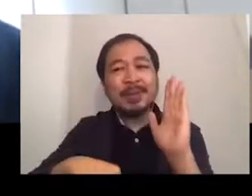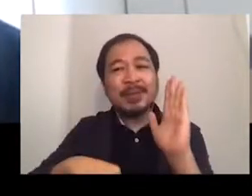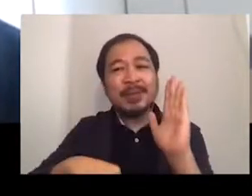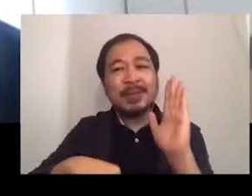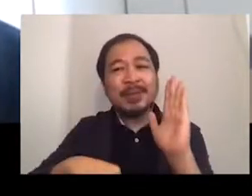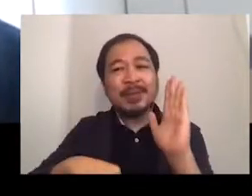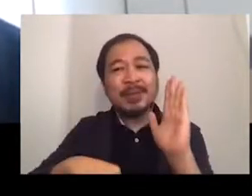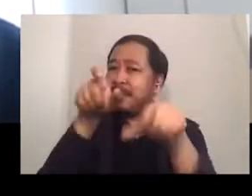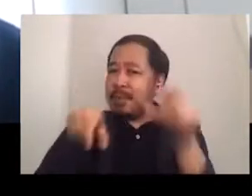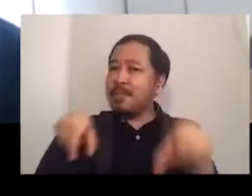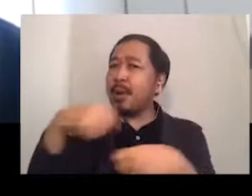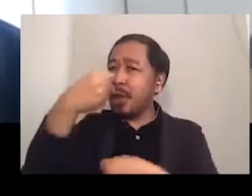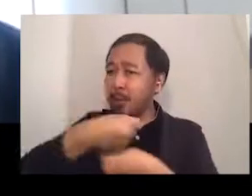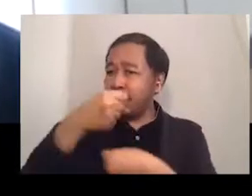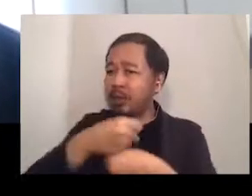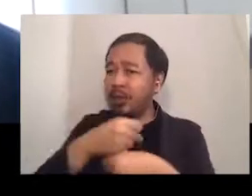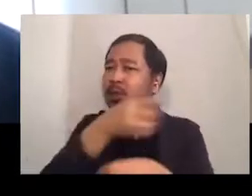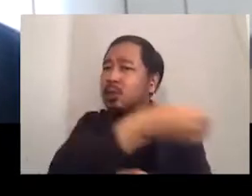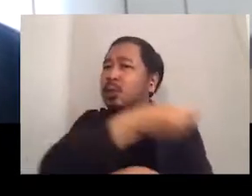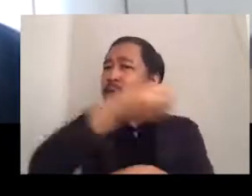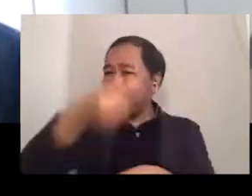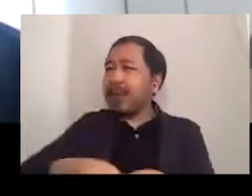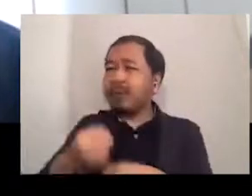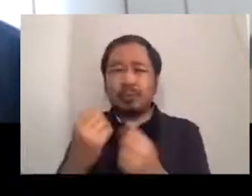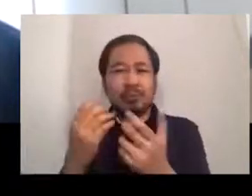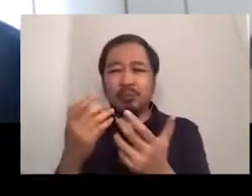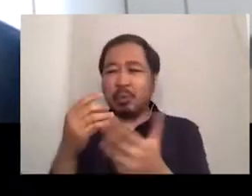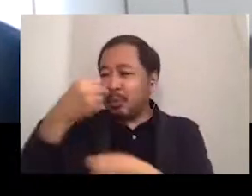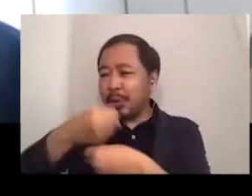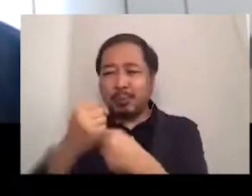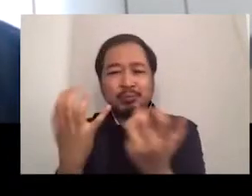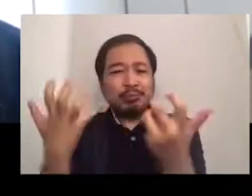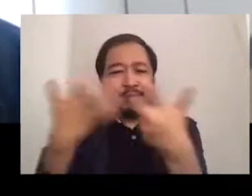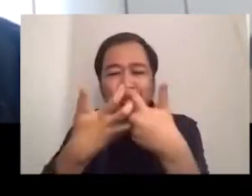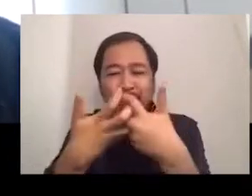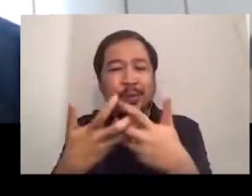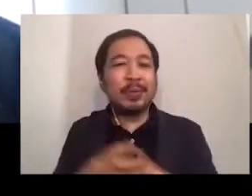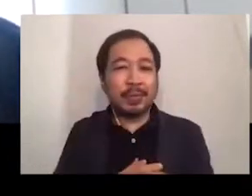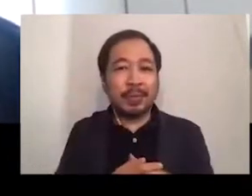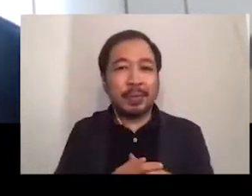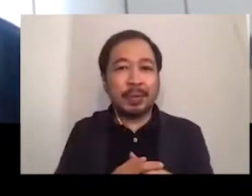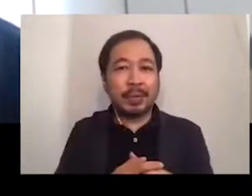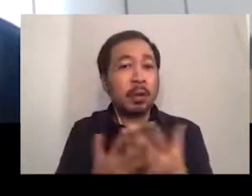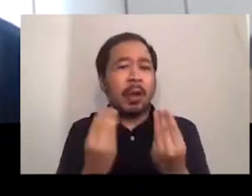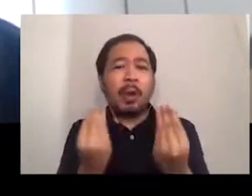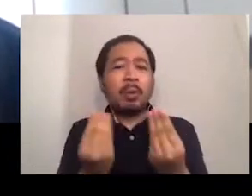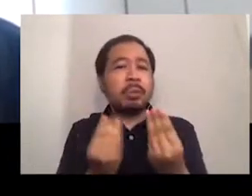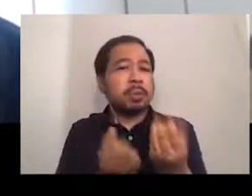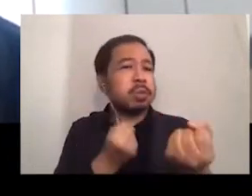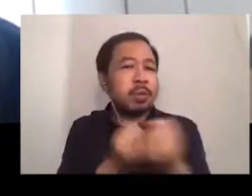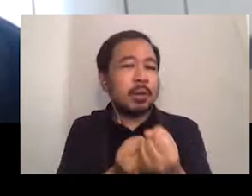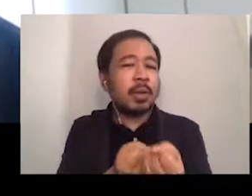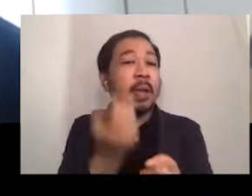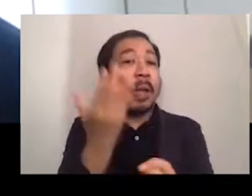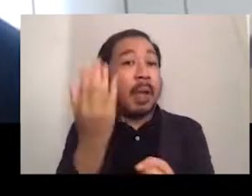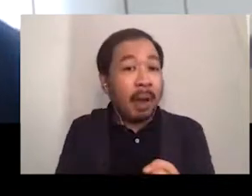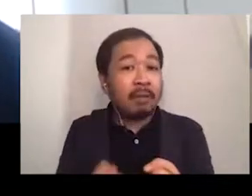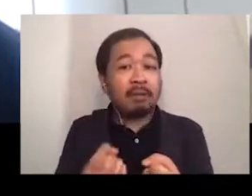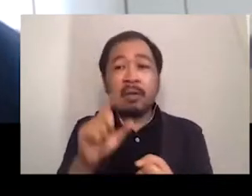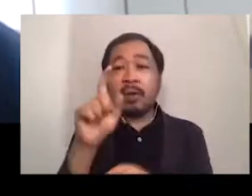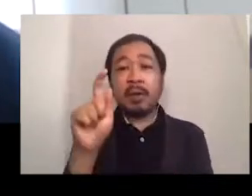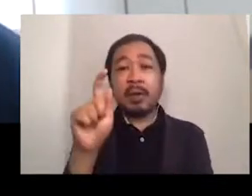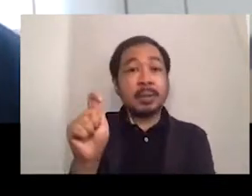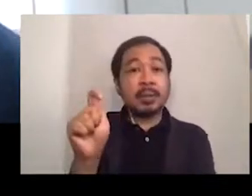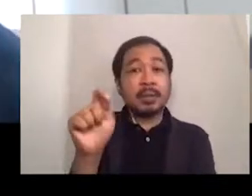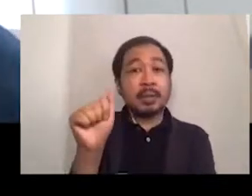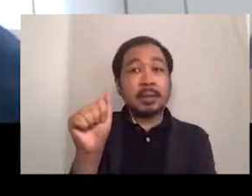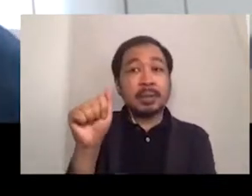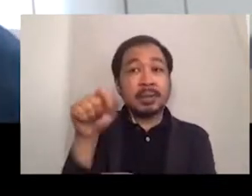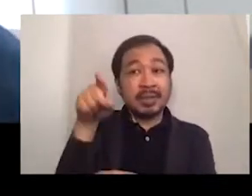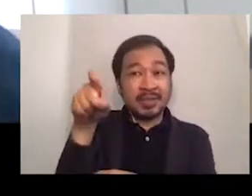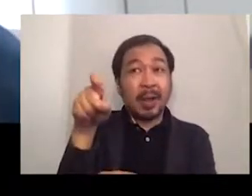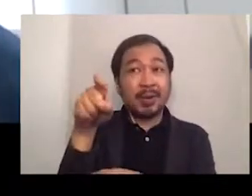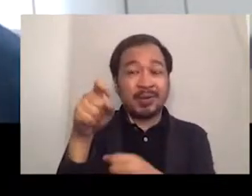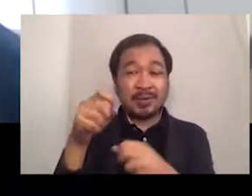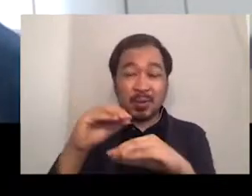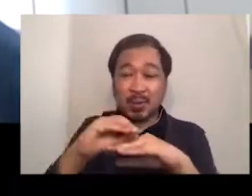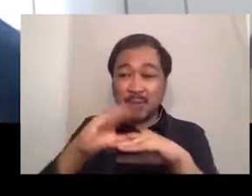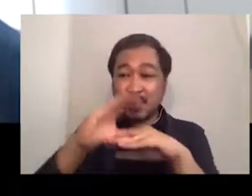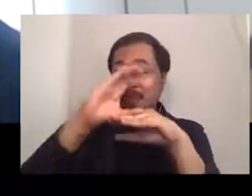there will also be the deferral of salary tax payments, concessions for rates and charges, reduction of public transport fares, etc.